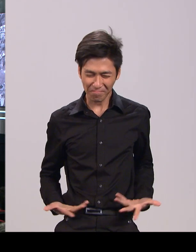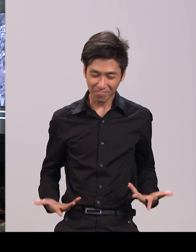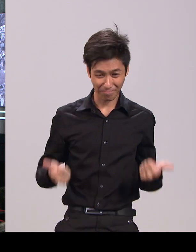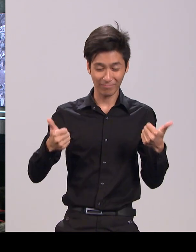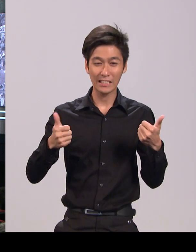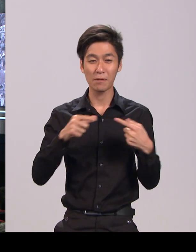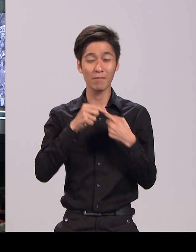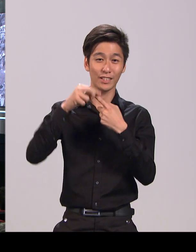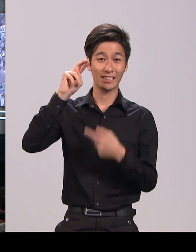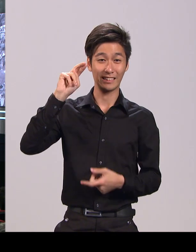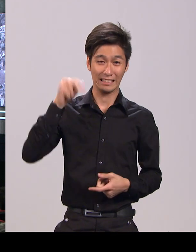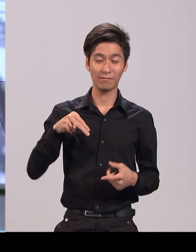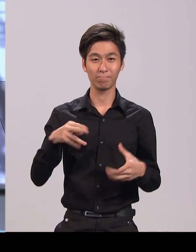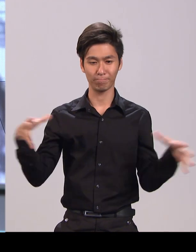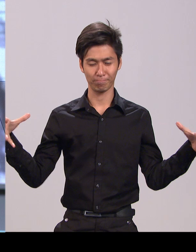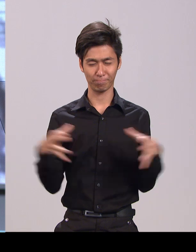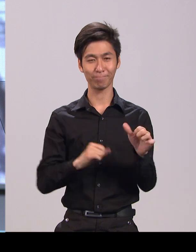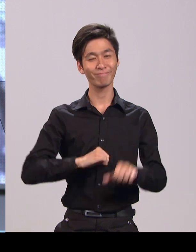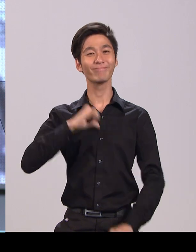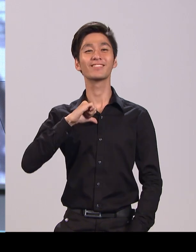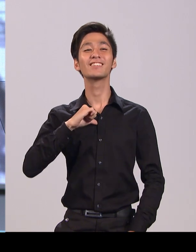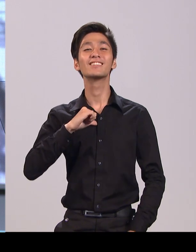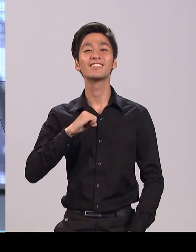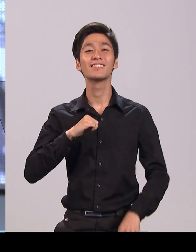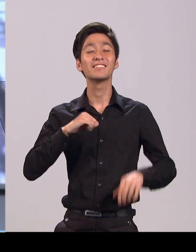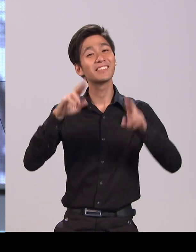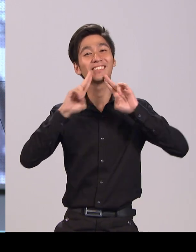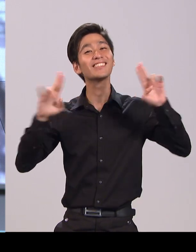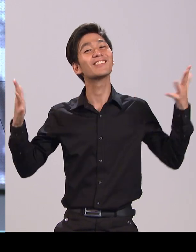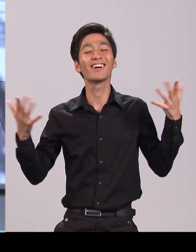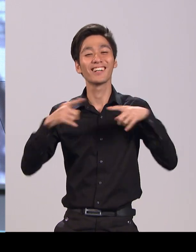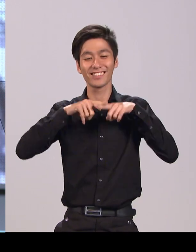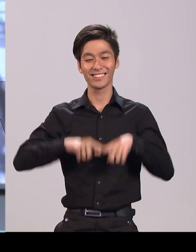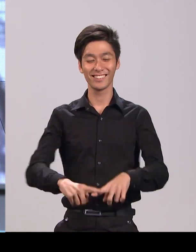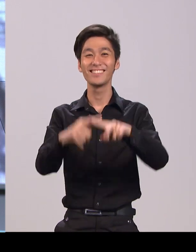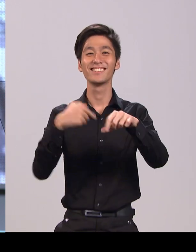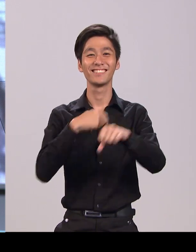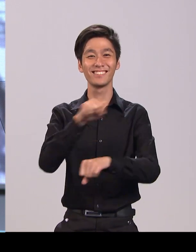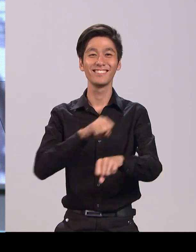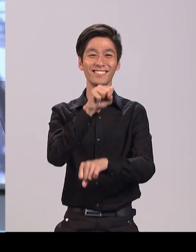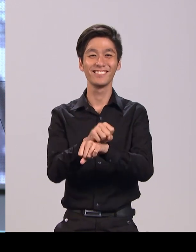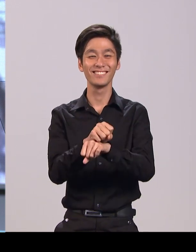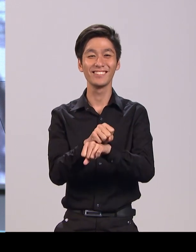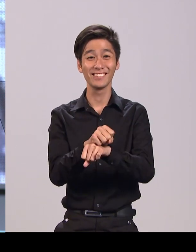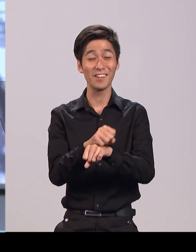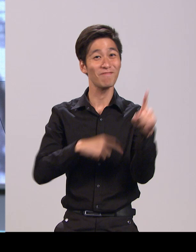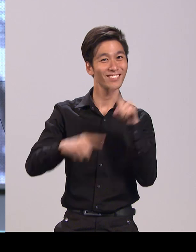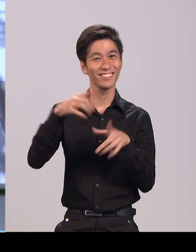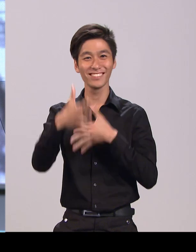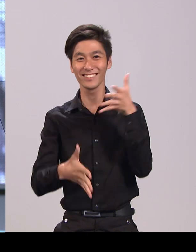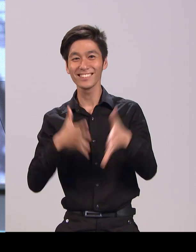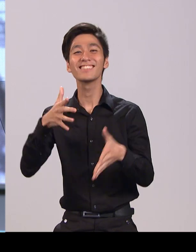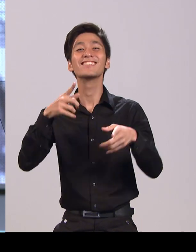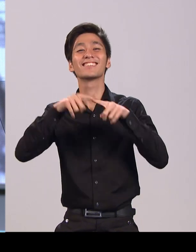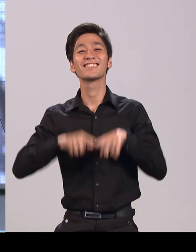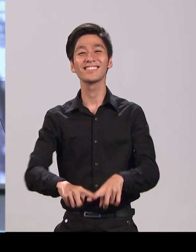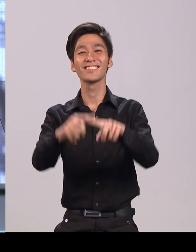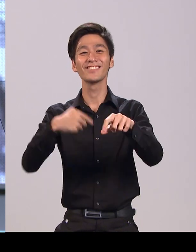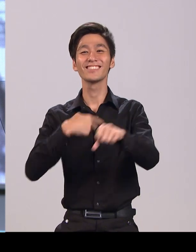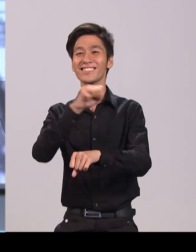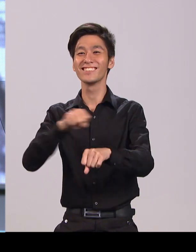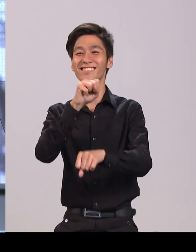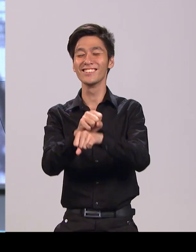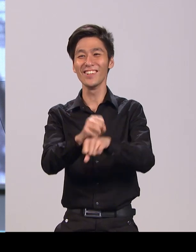We stand together with pride singing, ‘Count on Me, Singapore’ and signing ‘Count on me, Singapore’.